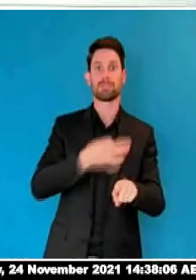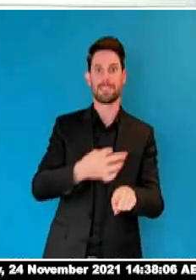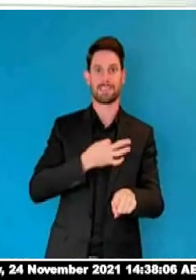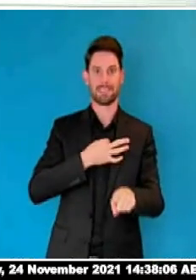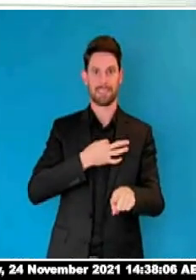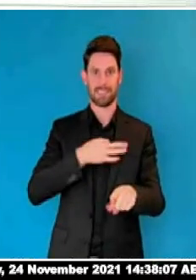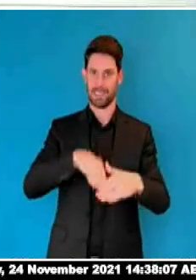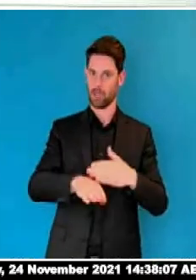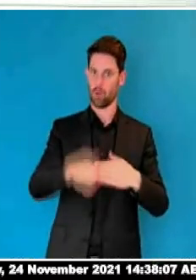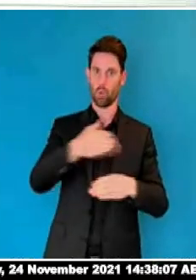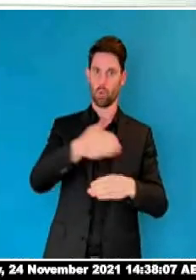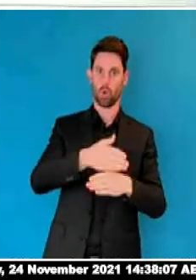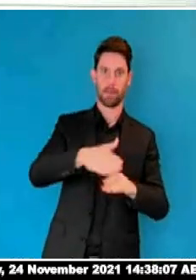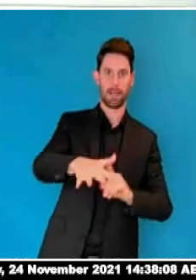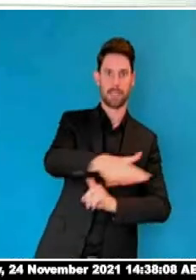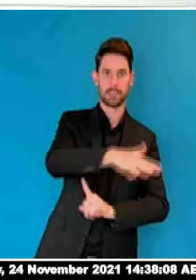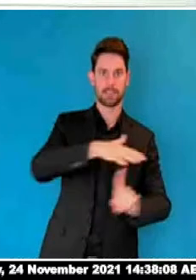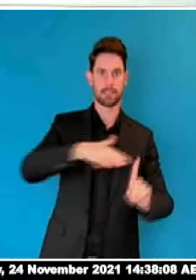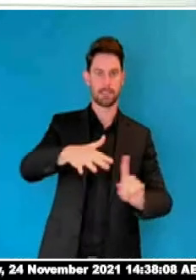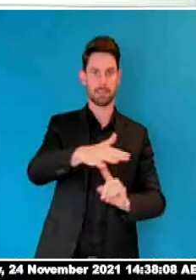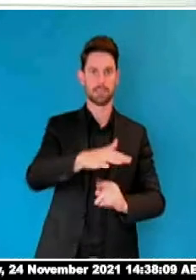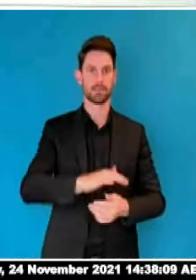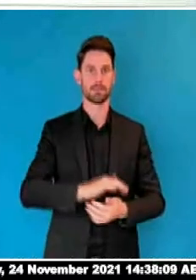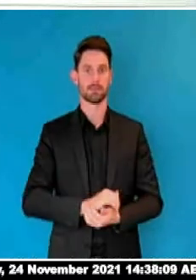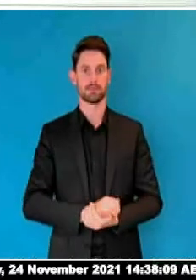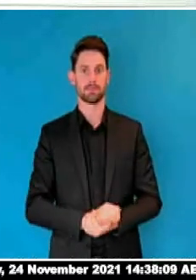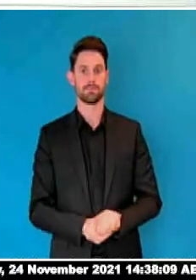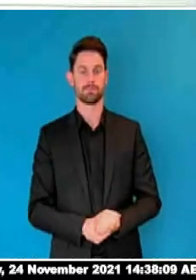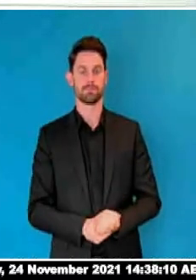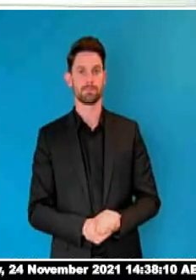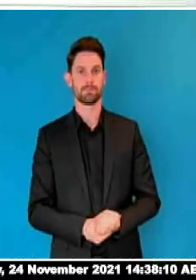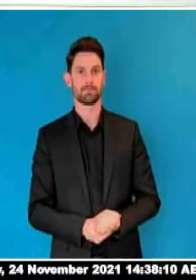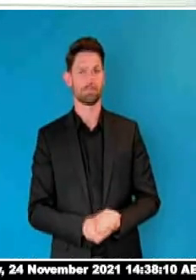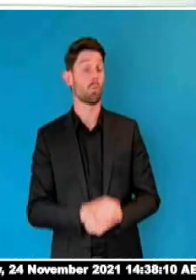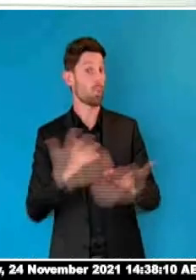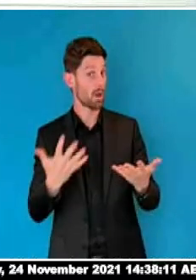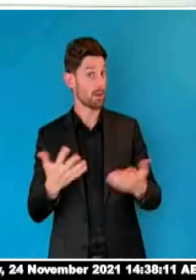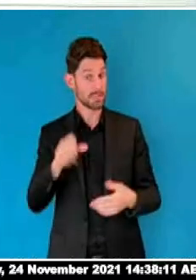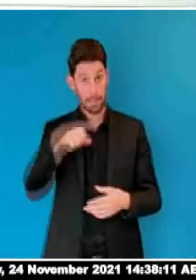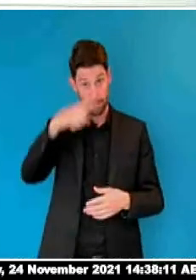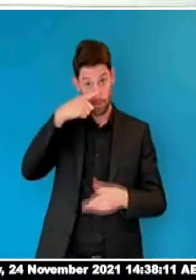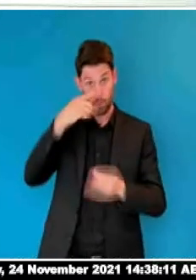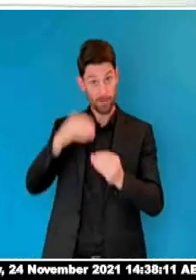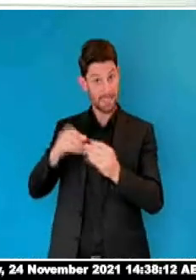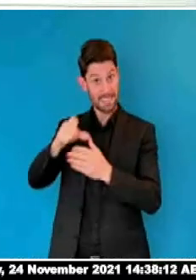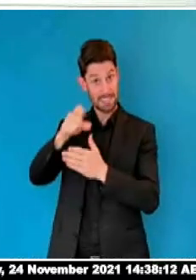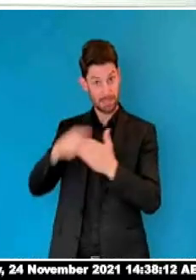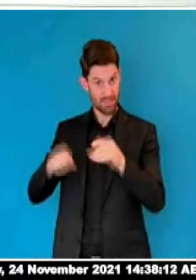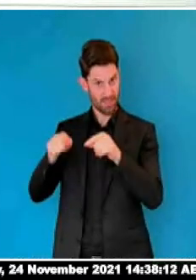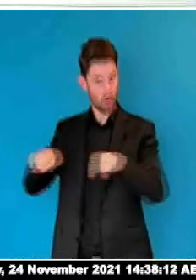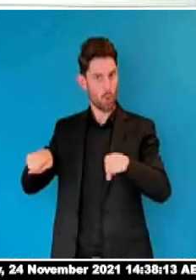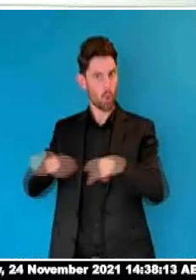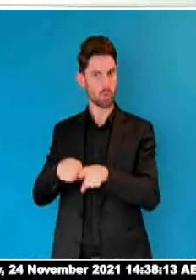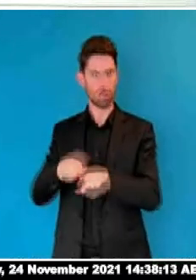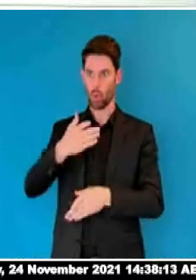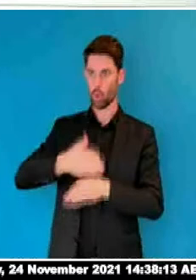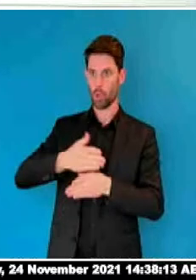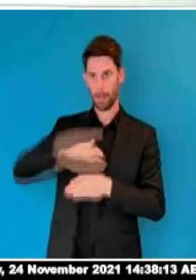But people with disability, of the wide range of disabilities, are also workers who may experience risk; is that right?